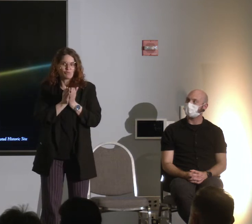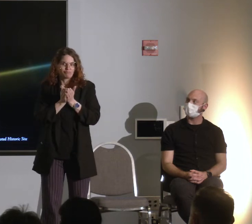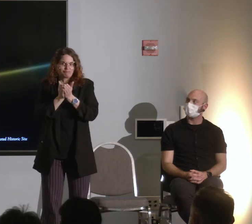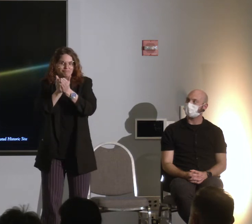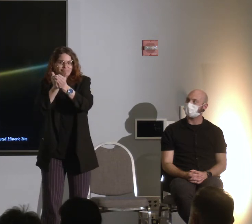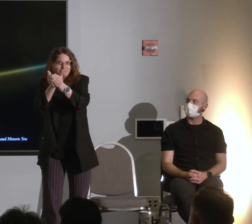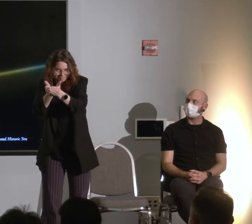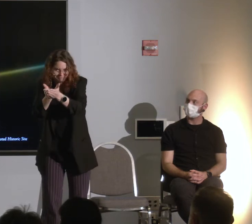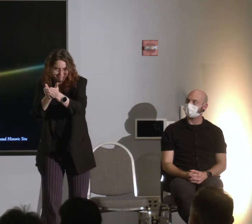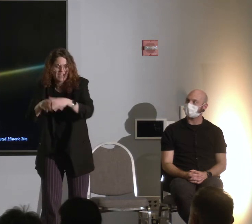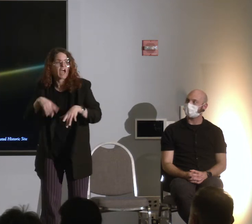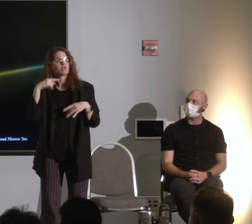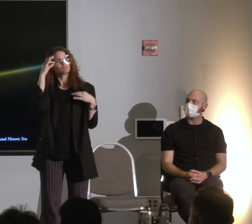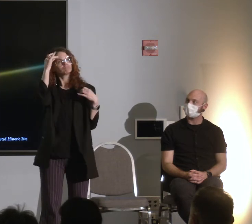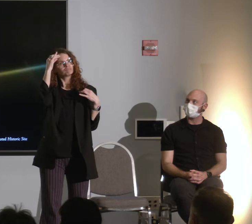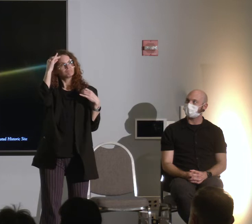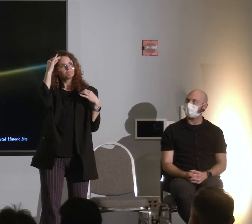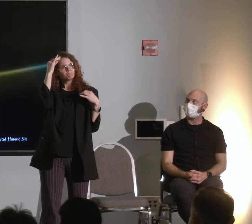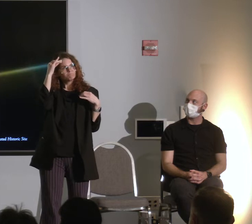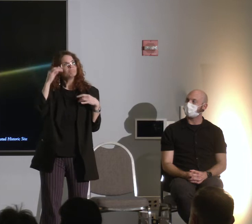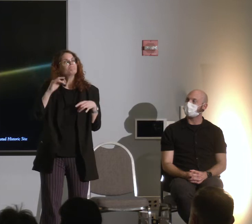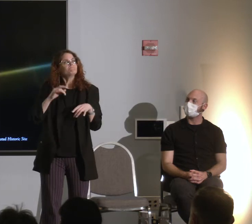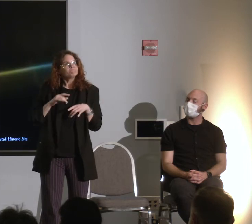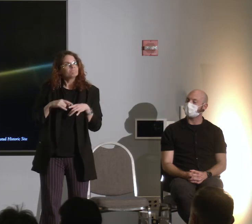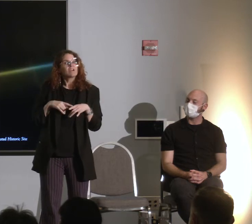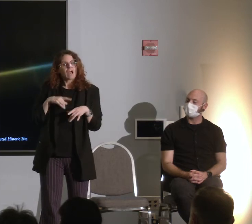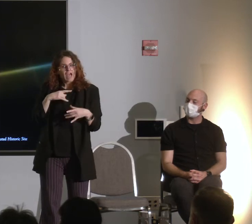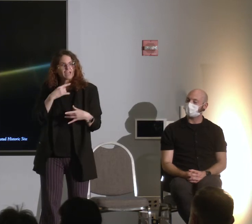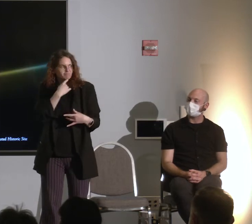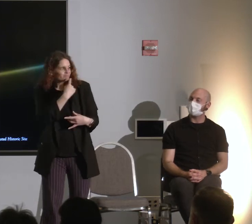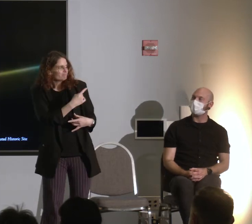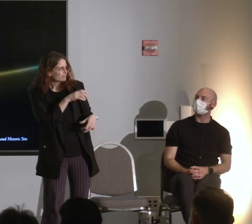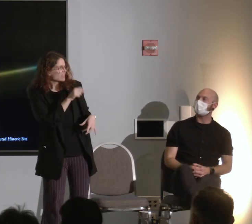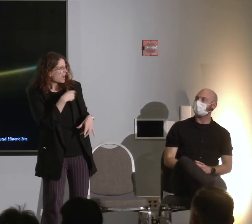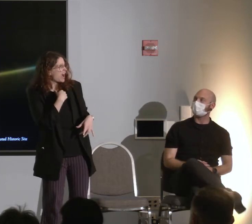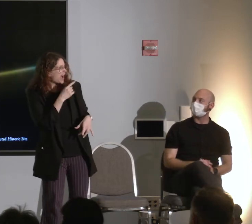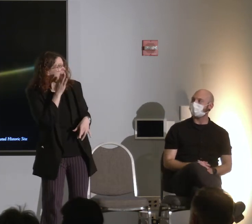He would think hard on this matter, he told himself, and confidence in Elliot, I'll do it if